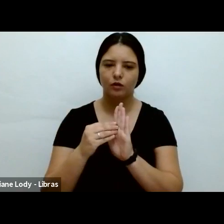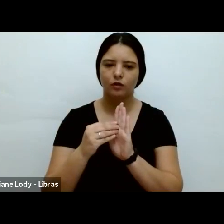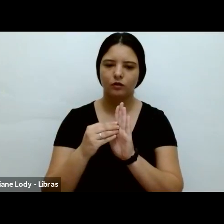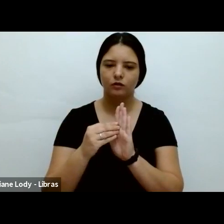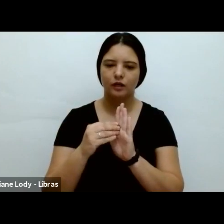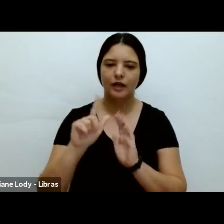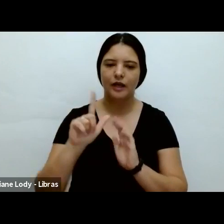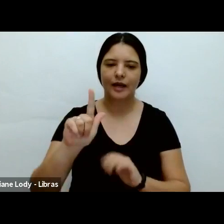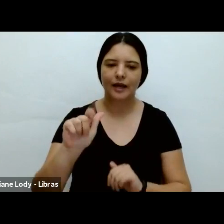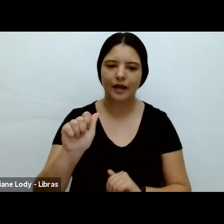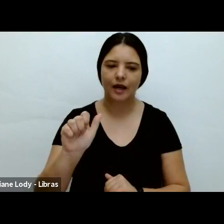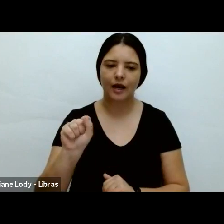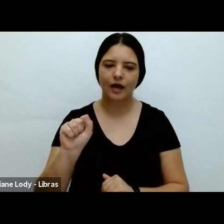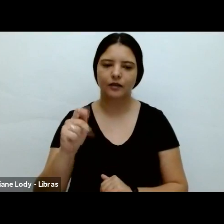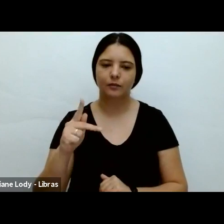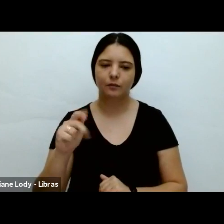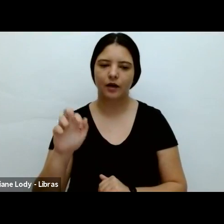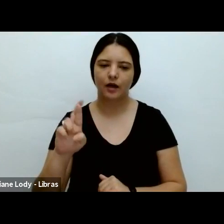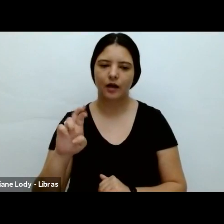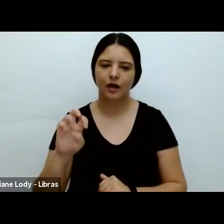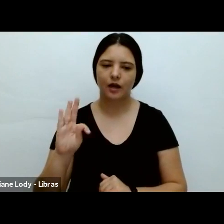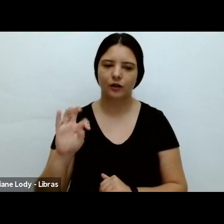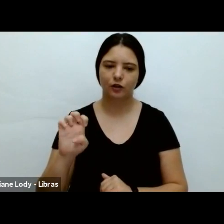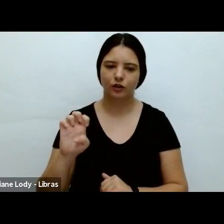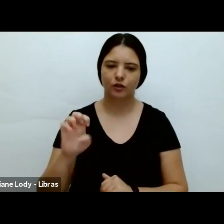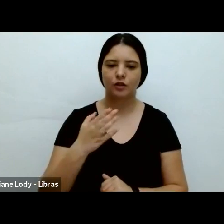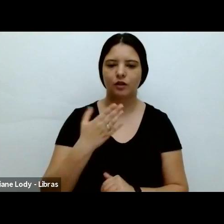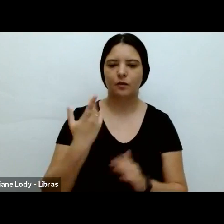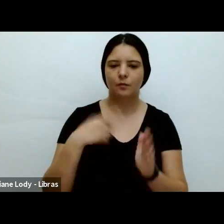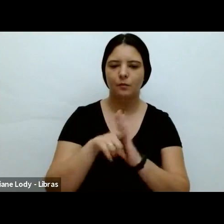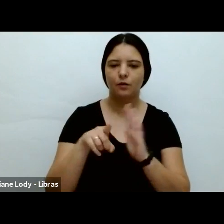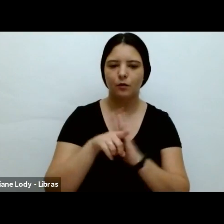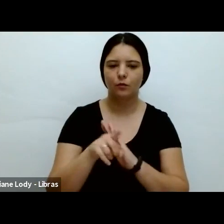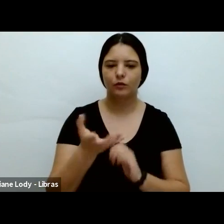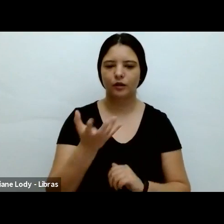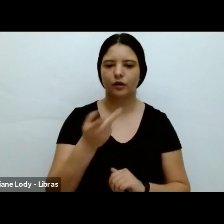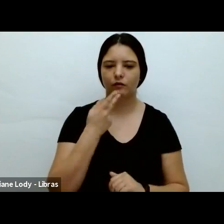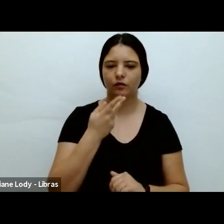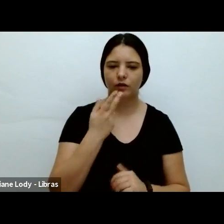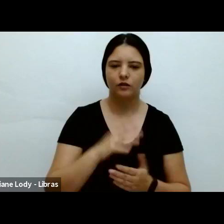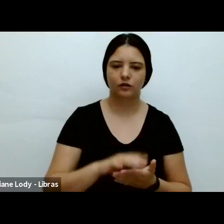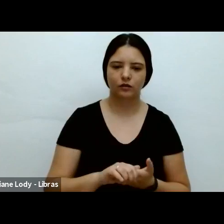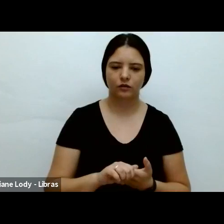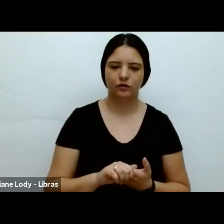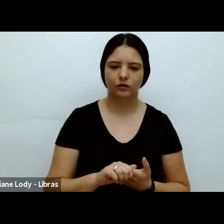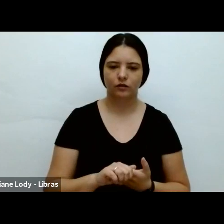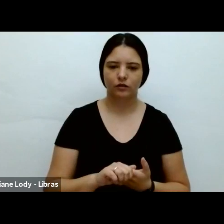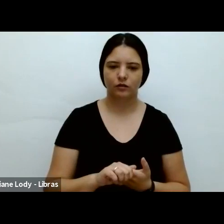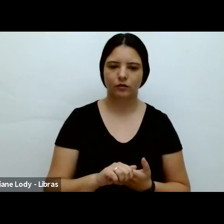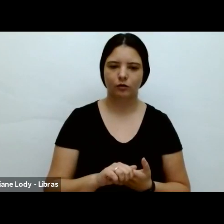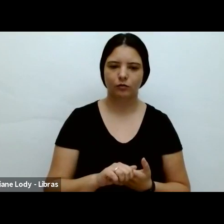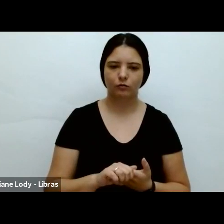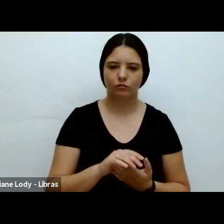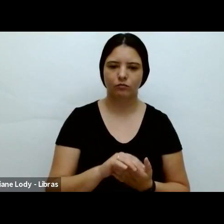Okay. Awesome super intense as you